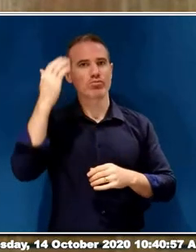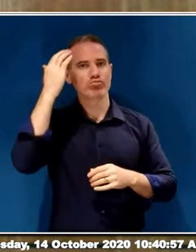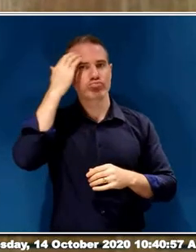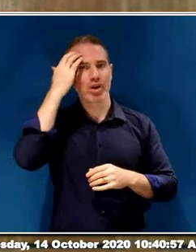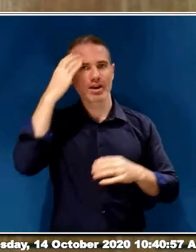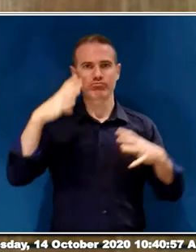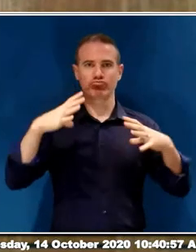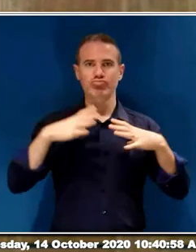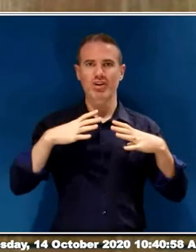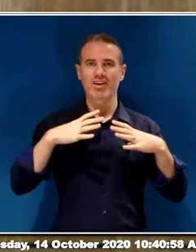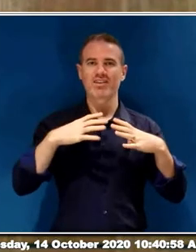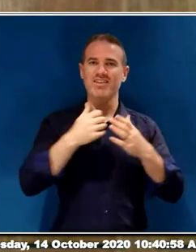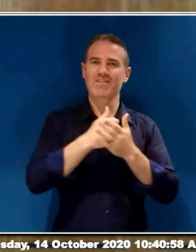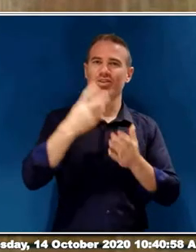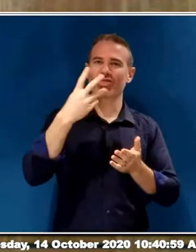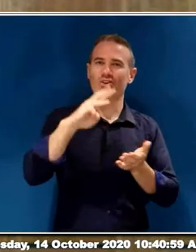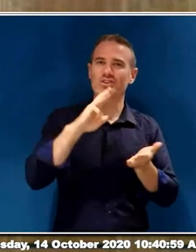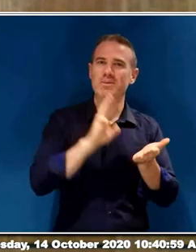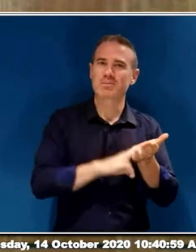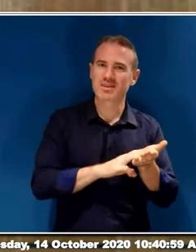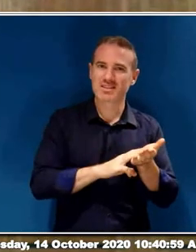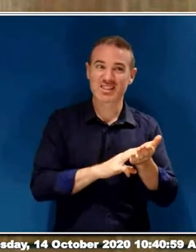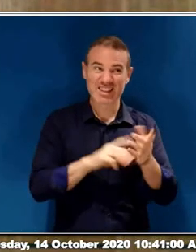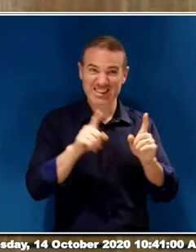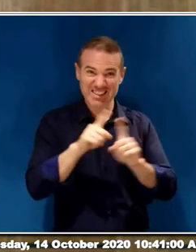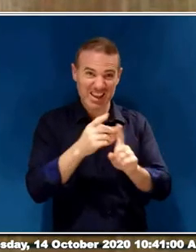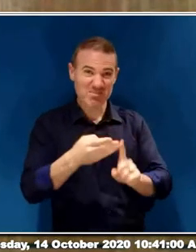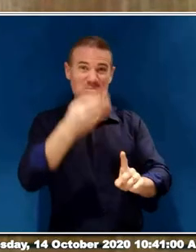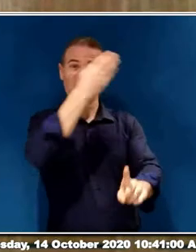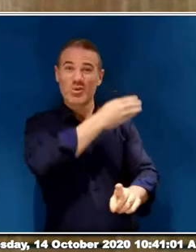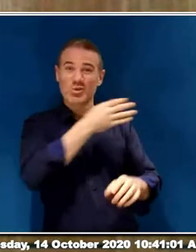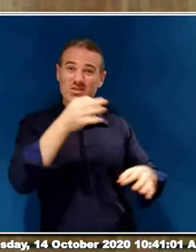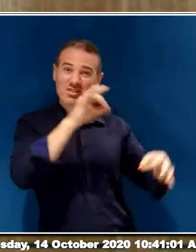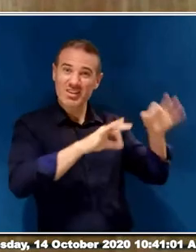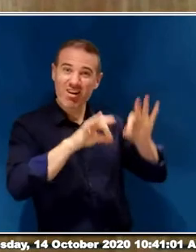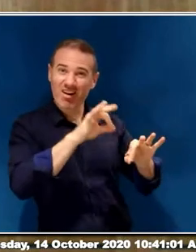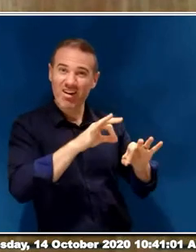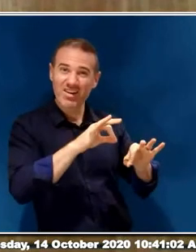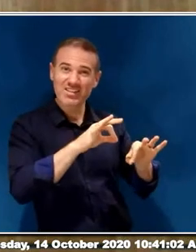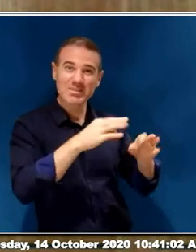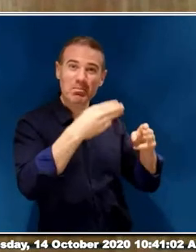to flee from the room during the Science/Numeracy lesson, she had been